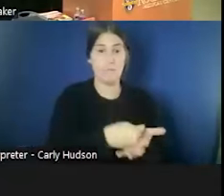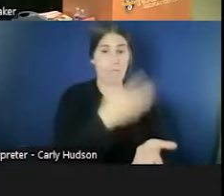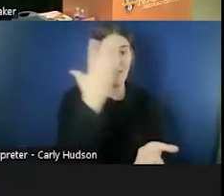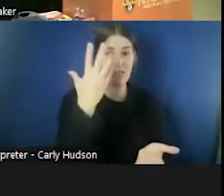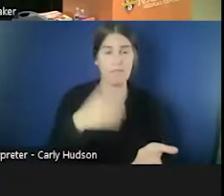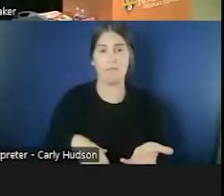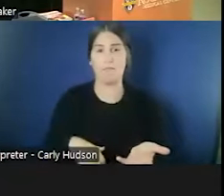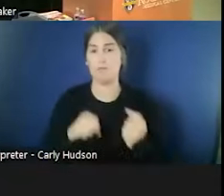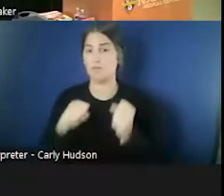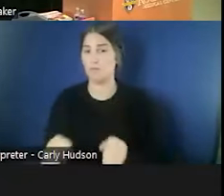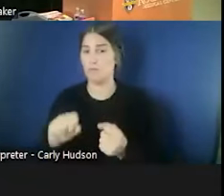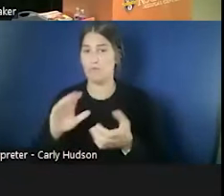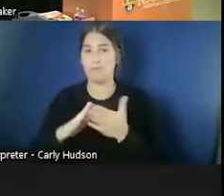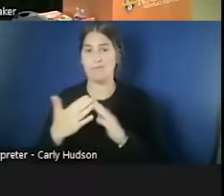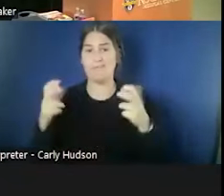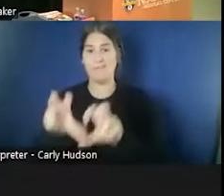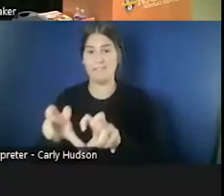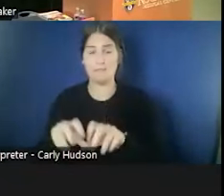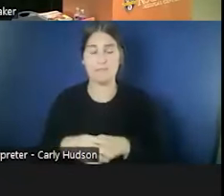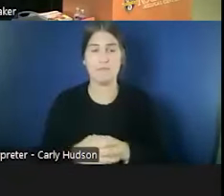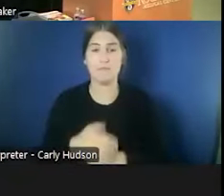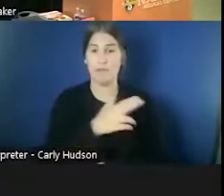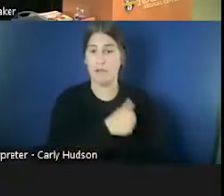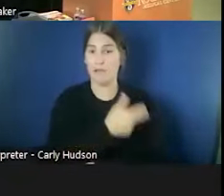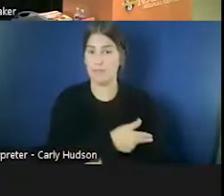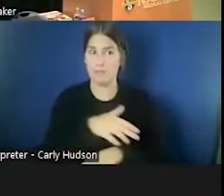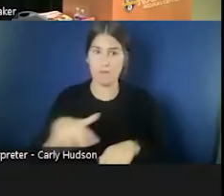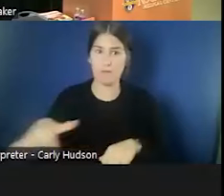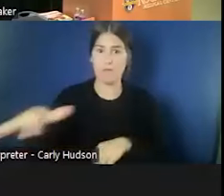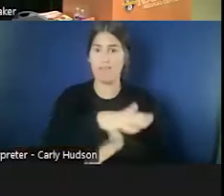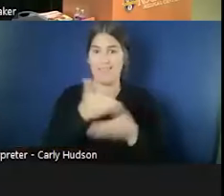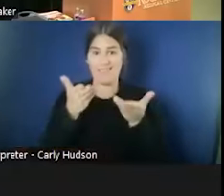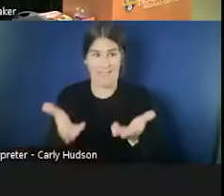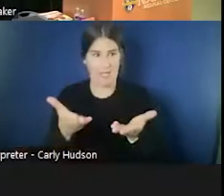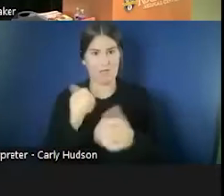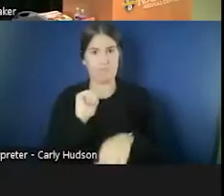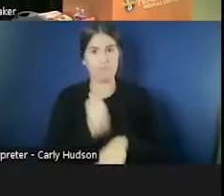strong Community investment and whether hospitals and health centers are present amongst others your